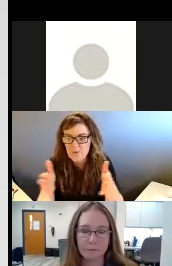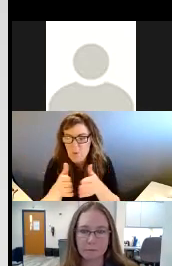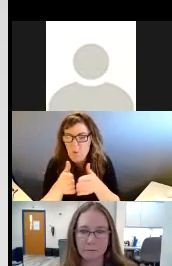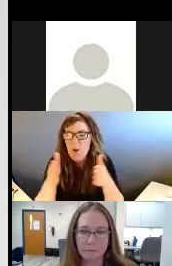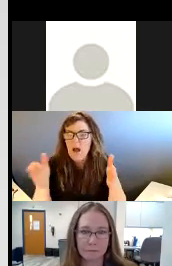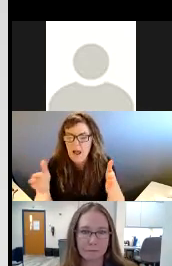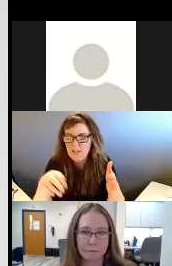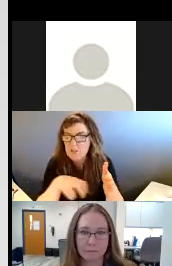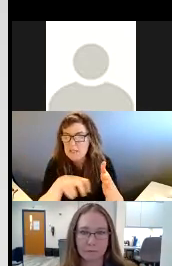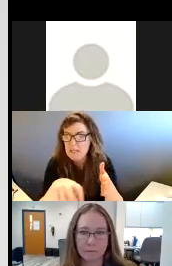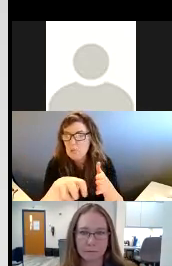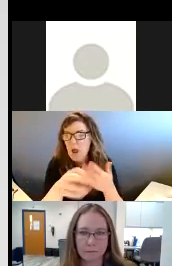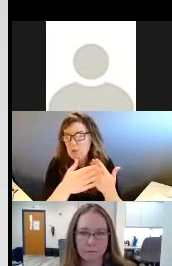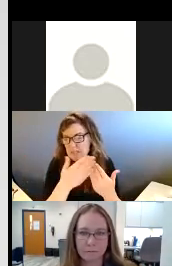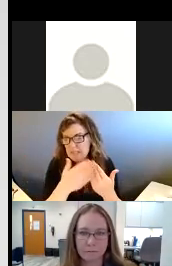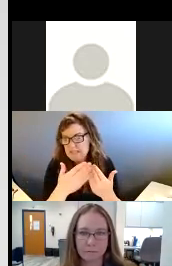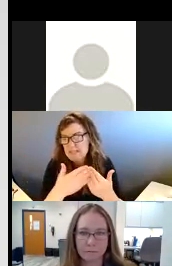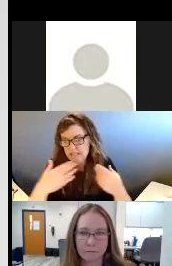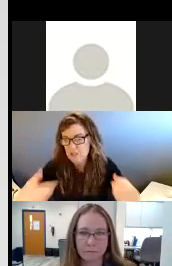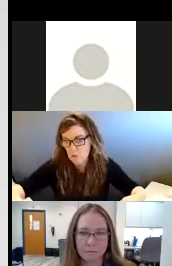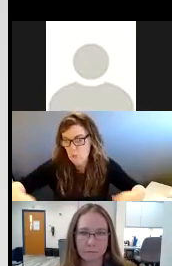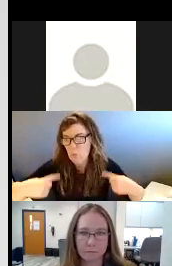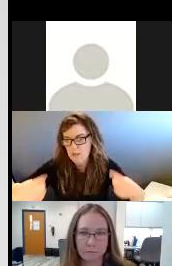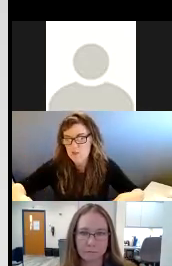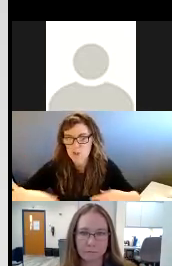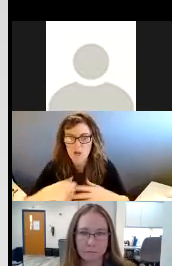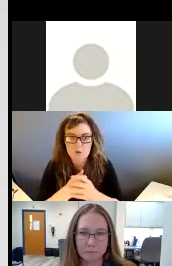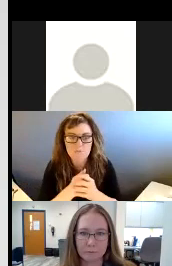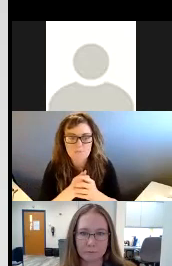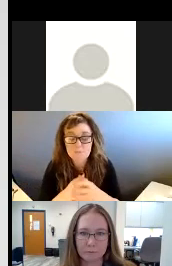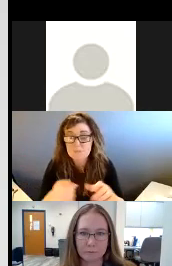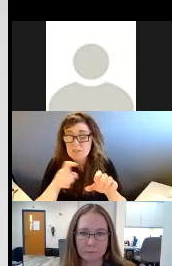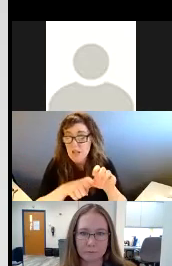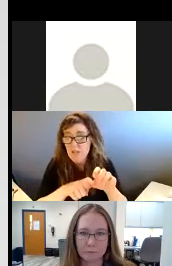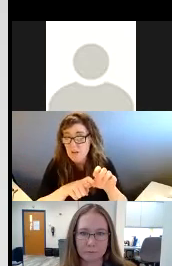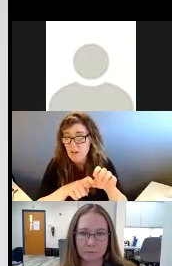LITTLE BIT EASIER VIA THE WHEELCHAIR. THIS CLOSET SPACE IS WHERE THEY MOVED THE WASHER AND